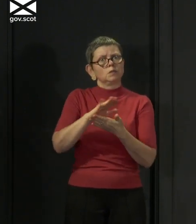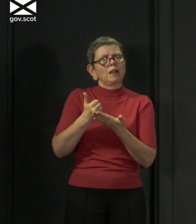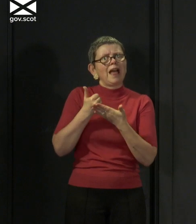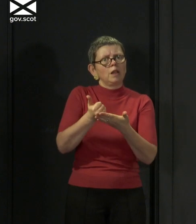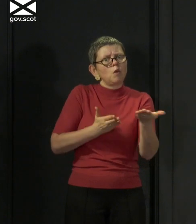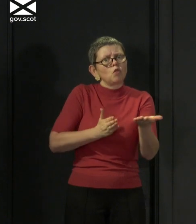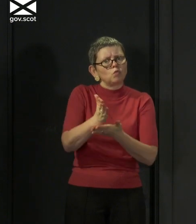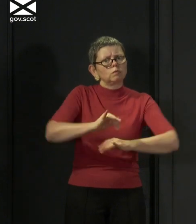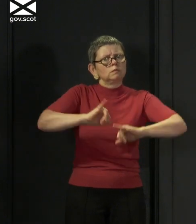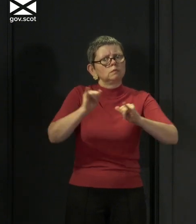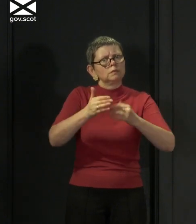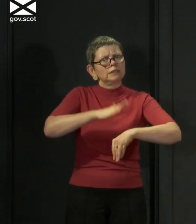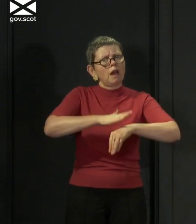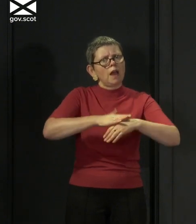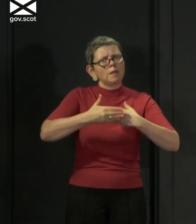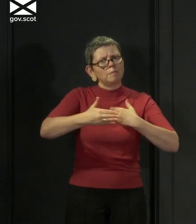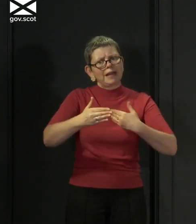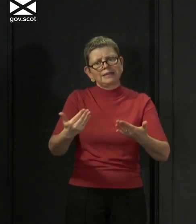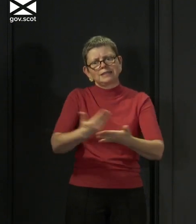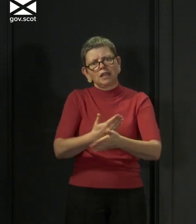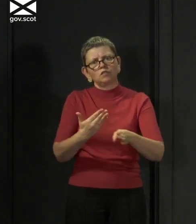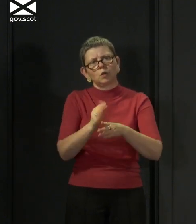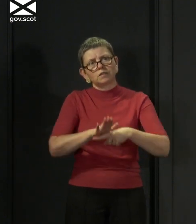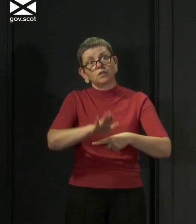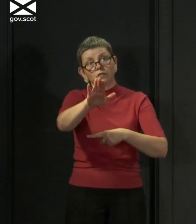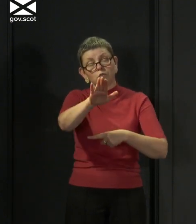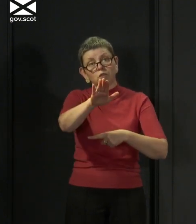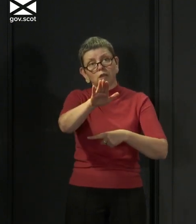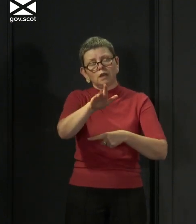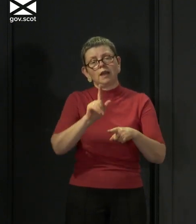with the construction industry to look at a safe restart of their activities.